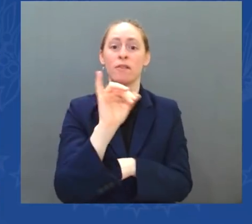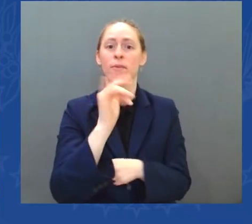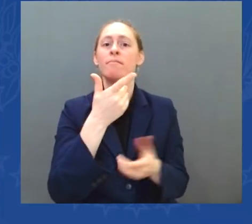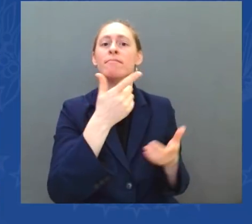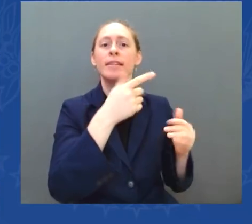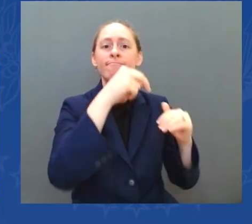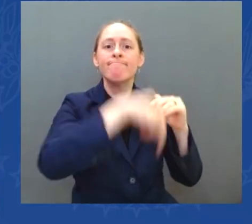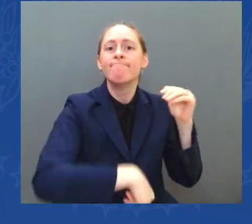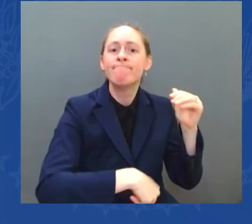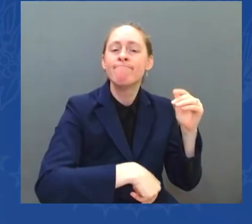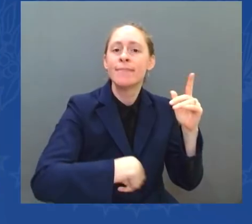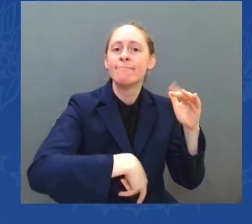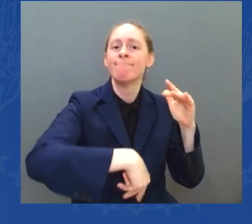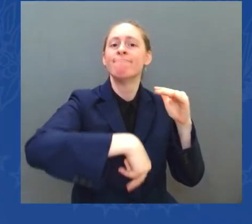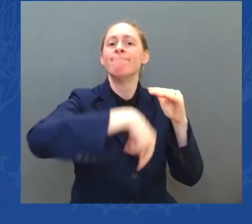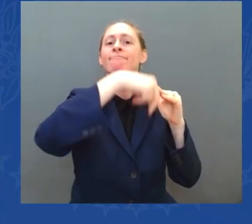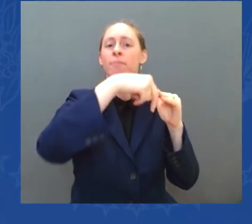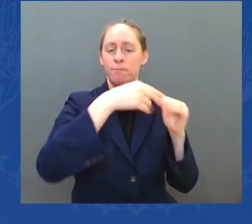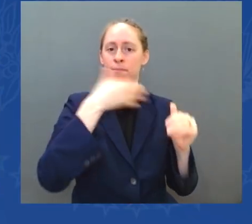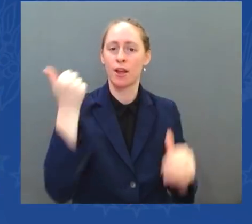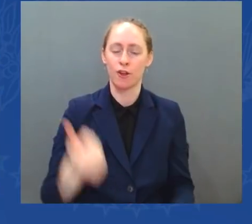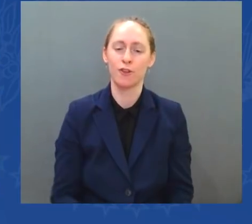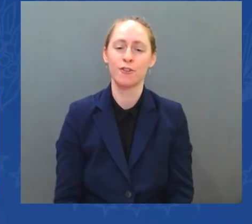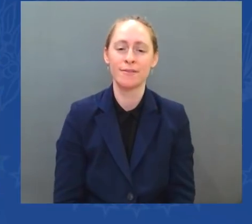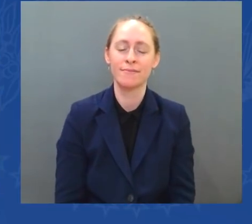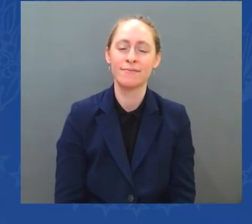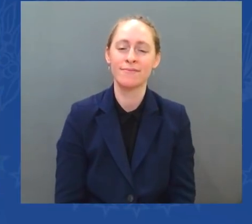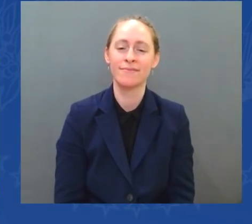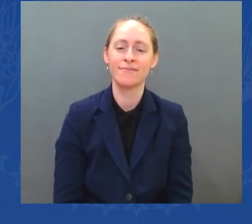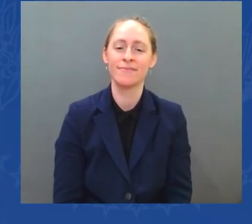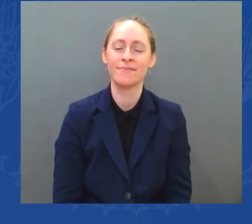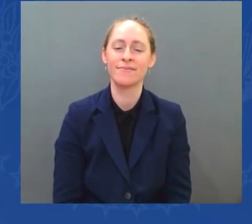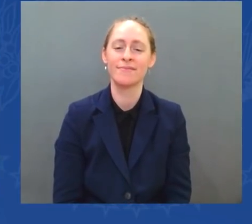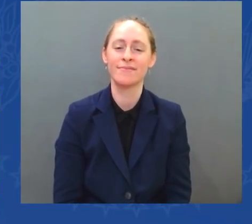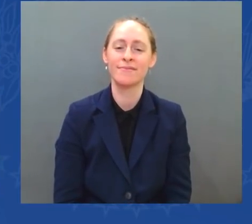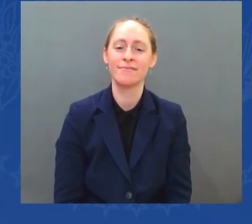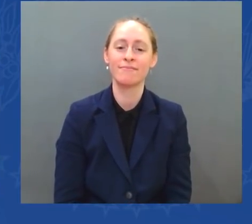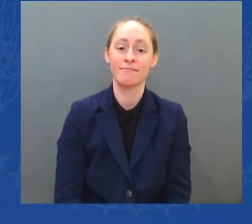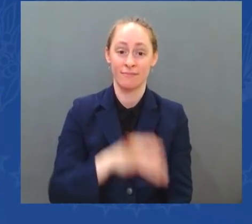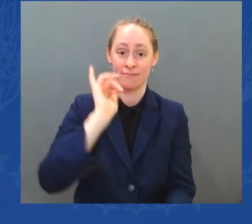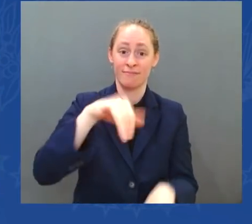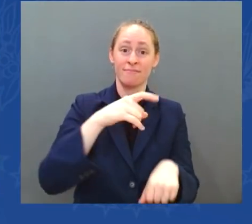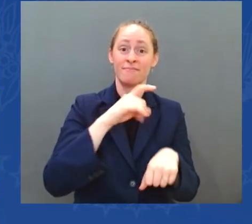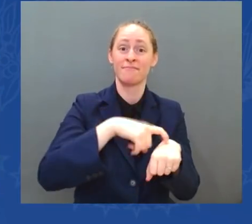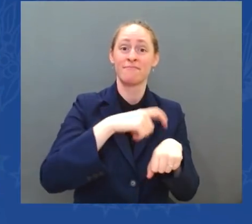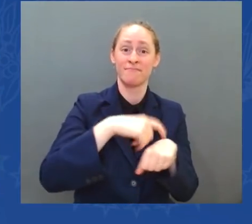It's the fastest decline in unemployment to start a president's term that's ever recorded.